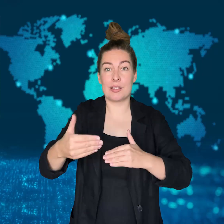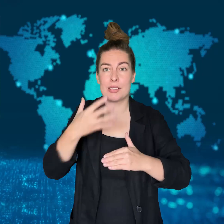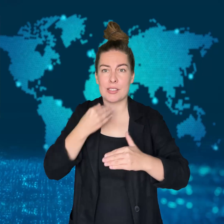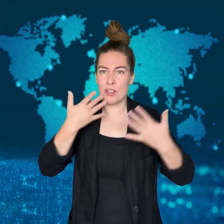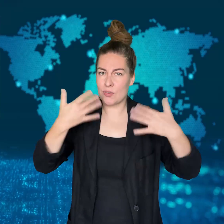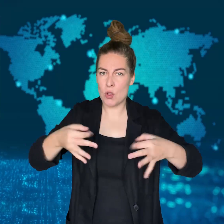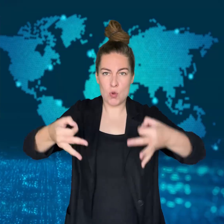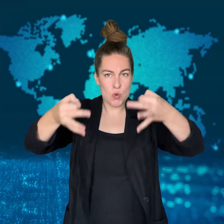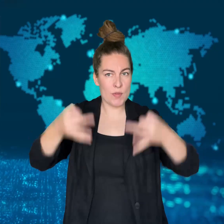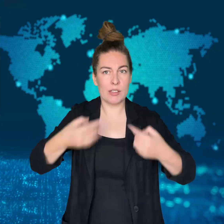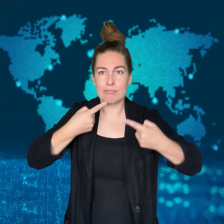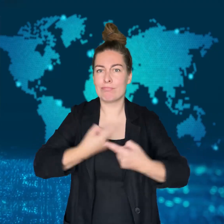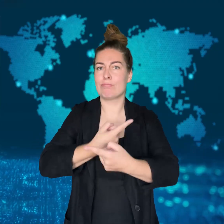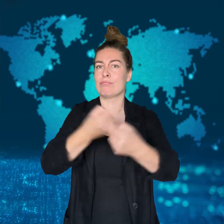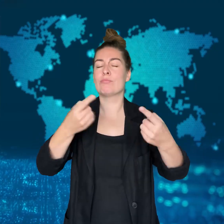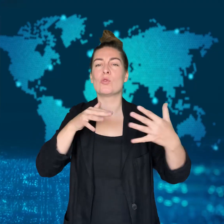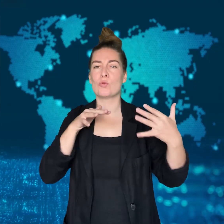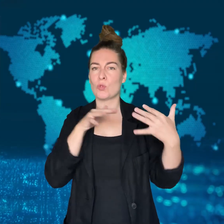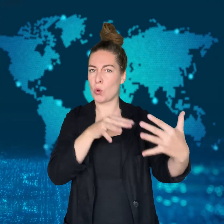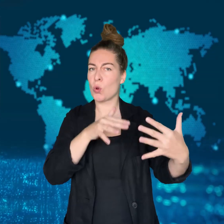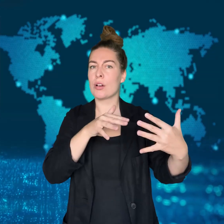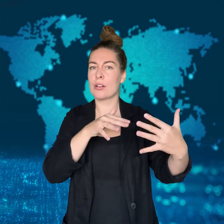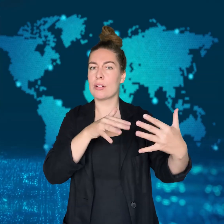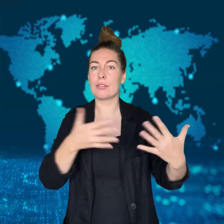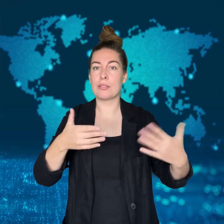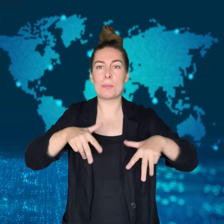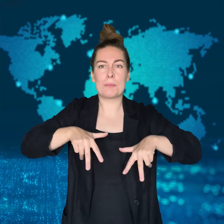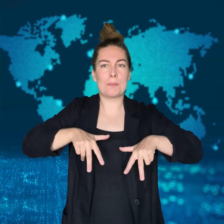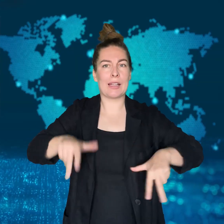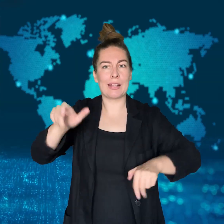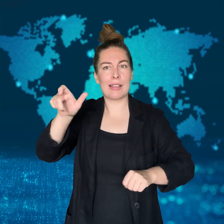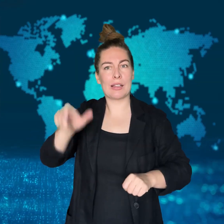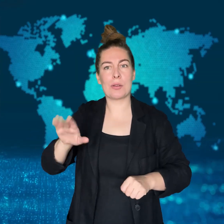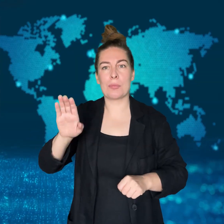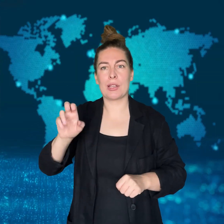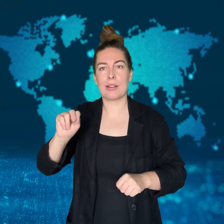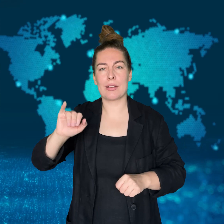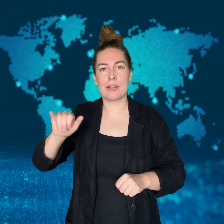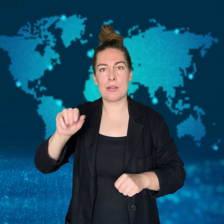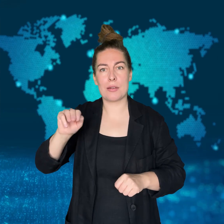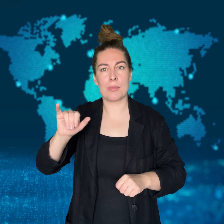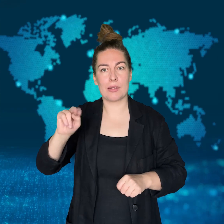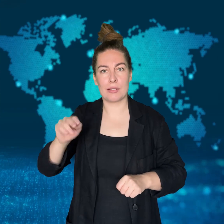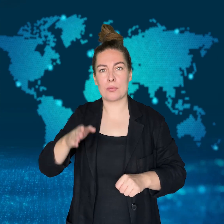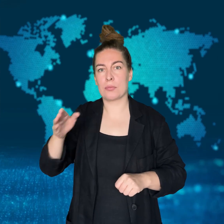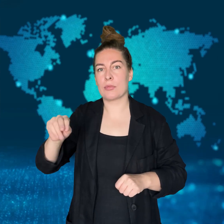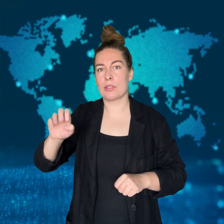Israel's Prime Minister Benjamin Netanyahu has predicted